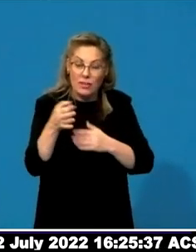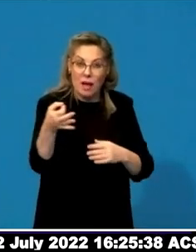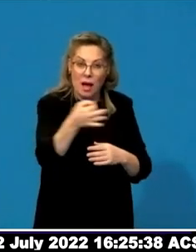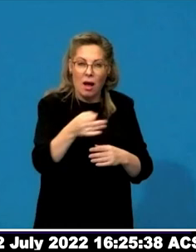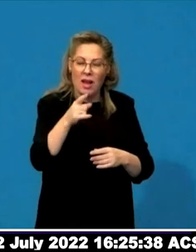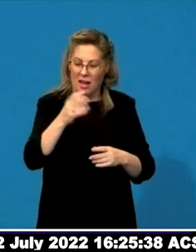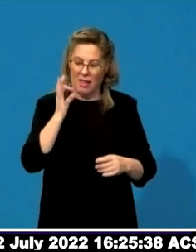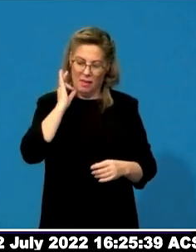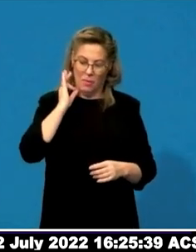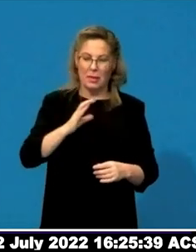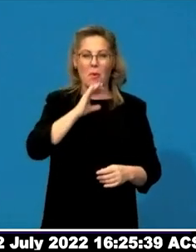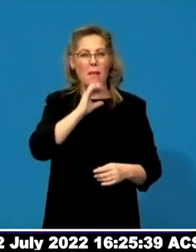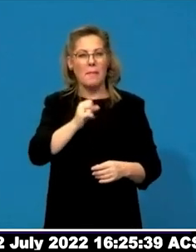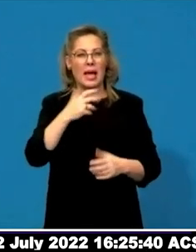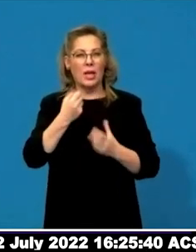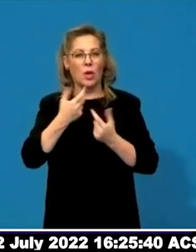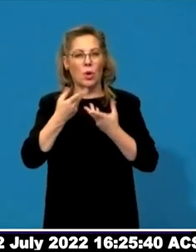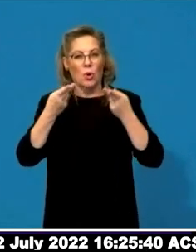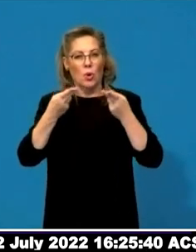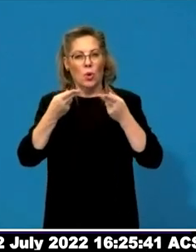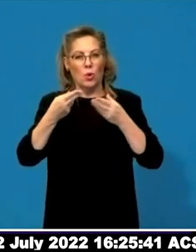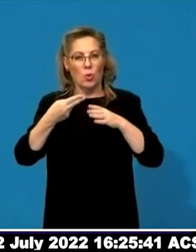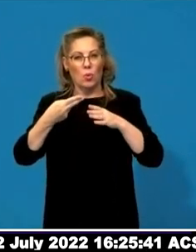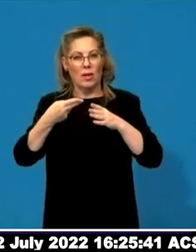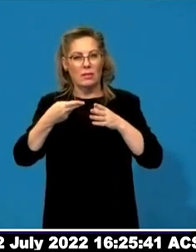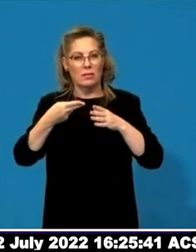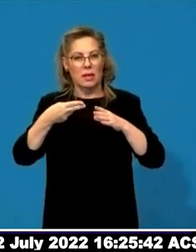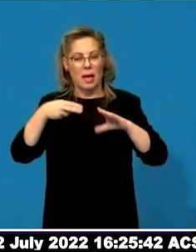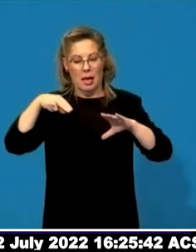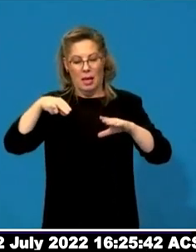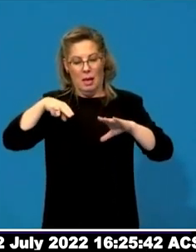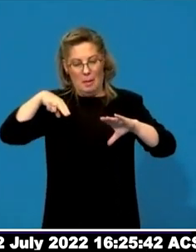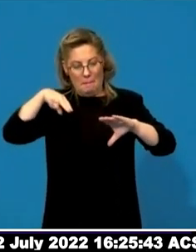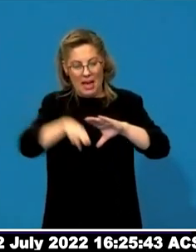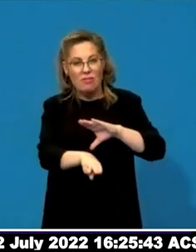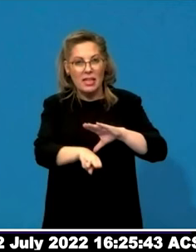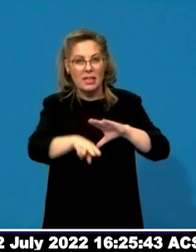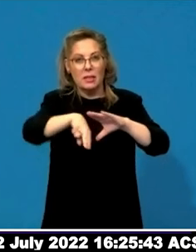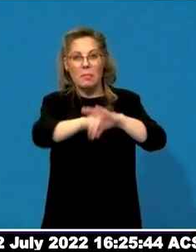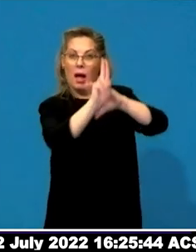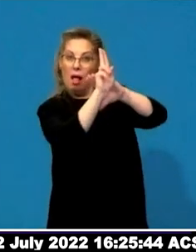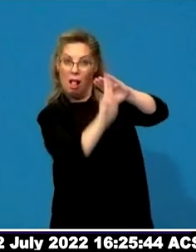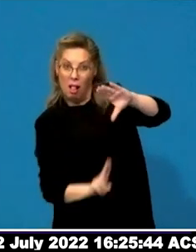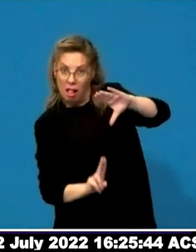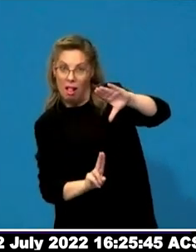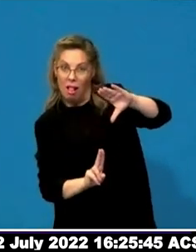was it upside down in Thursday Island? Is that right? Yeah, I think so.